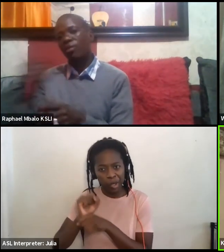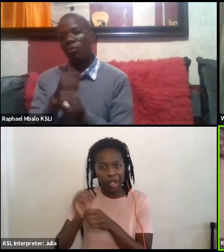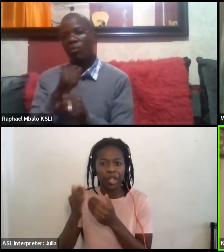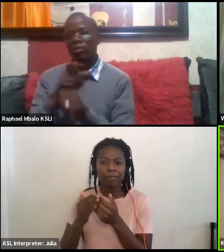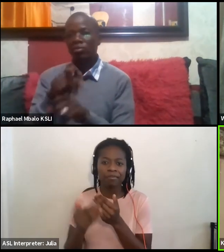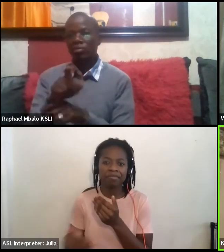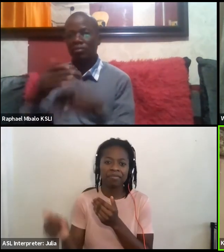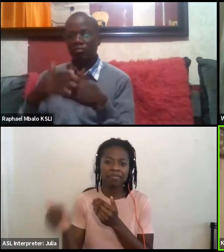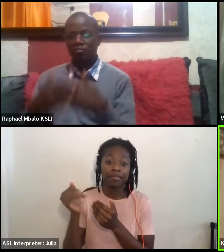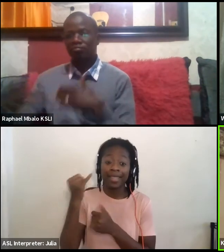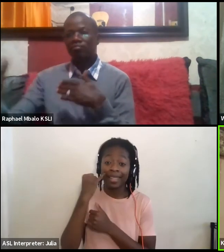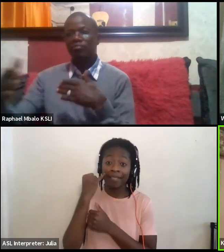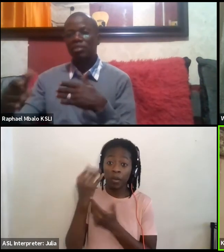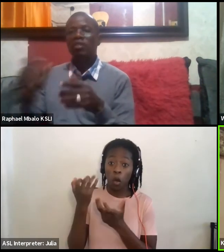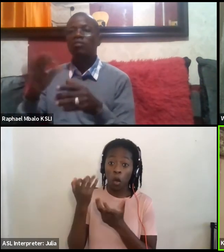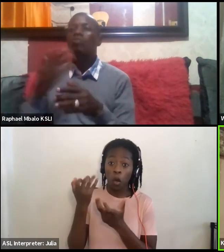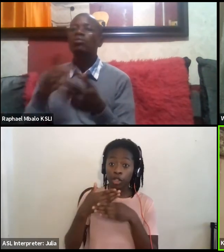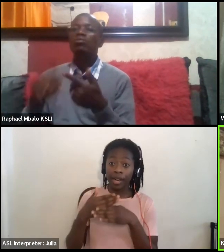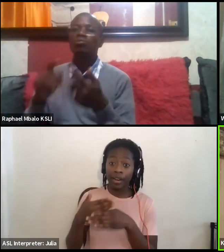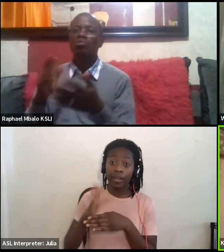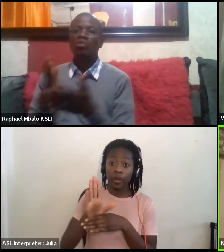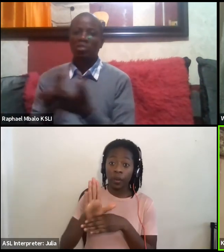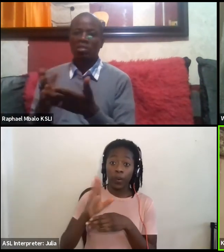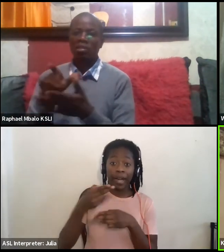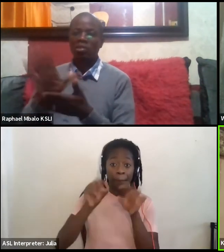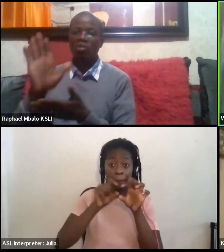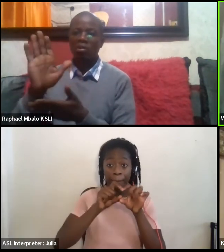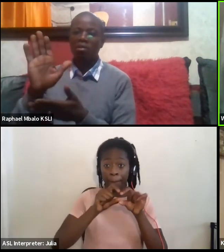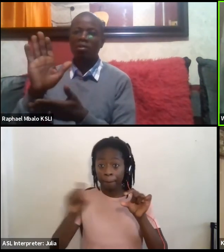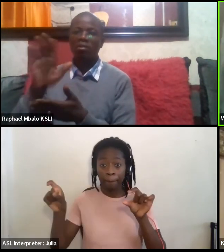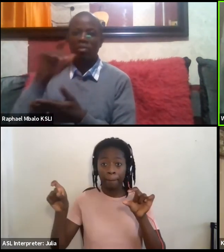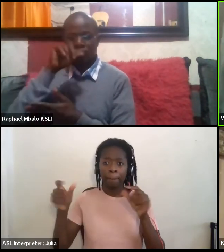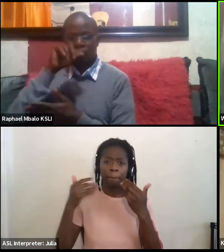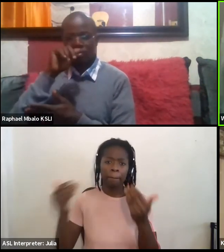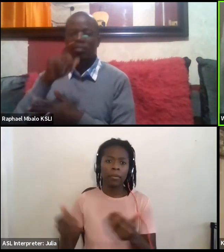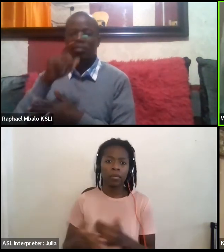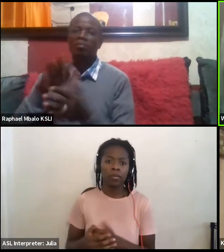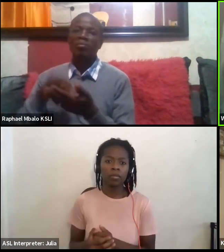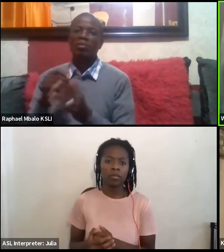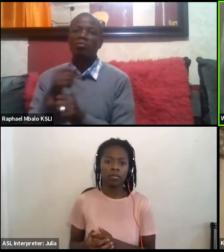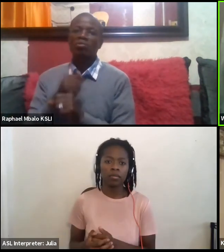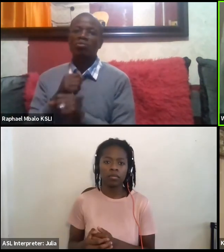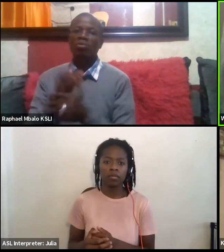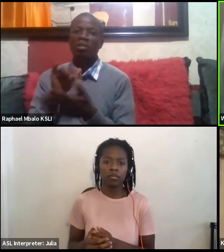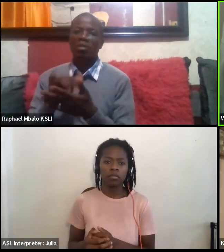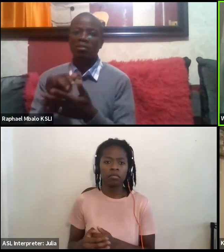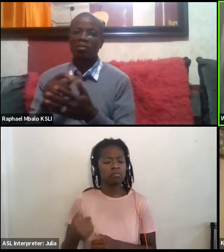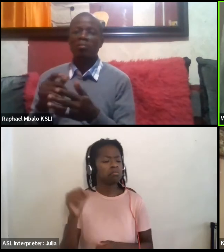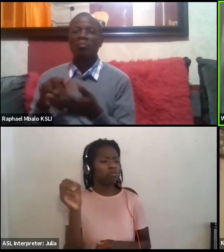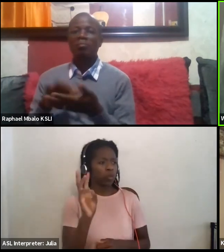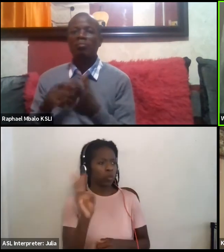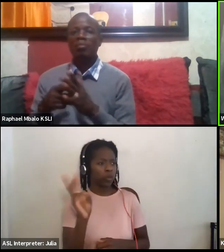If you want to share your handles with us, let us know. Yeah. Yes. I'm mostly active on Instagram